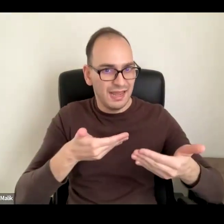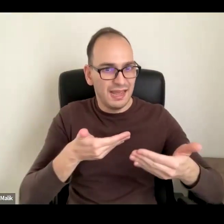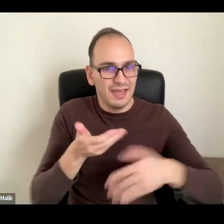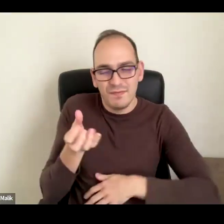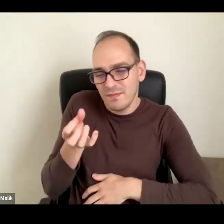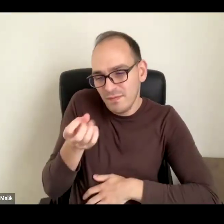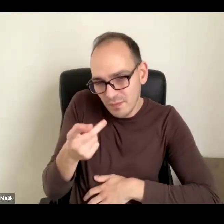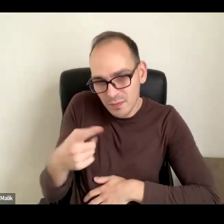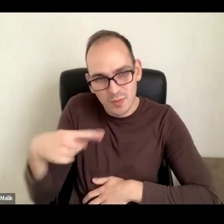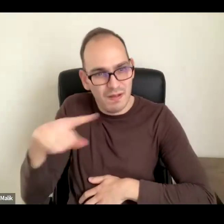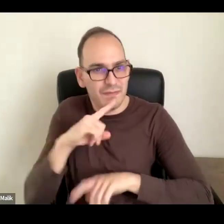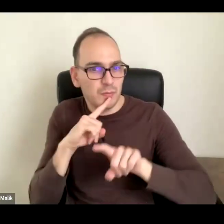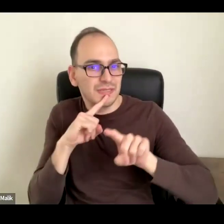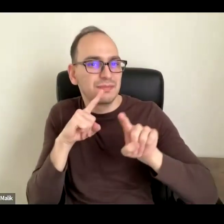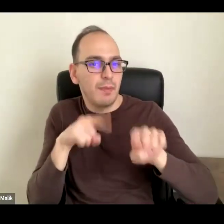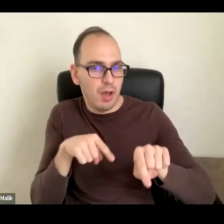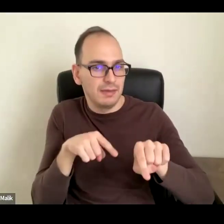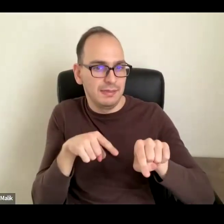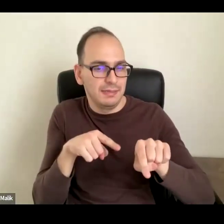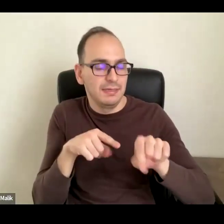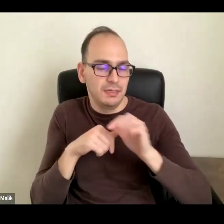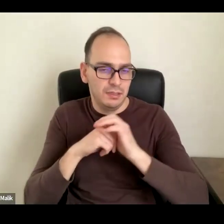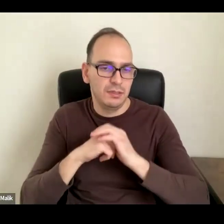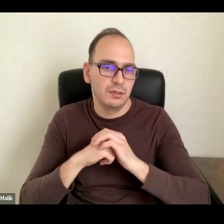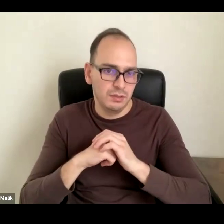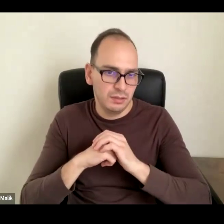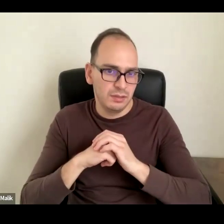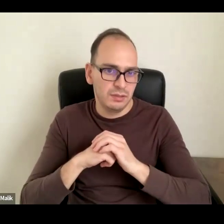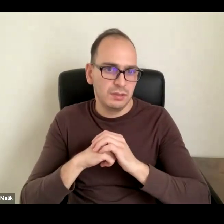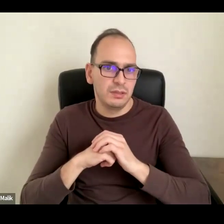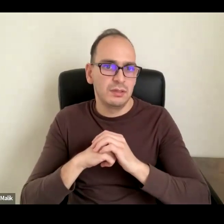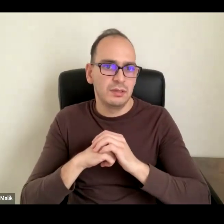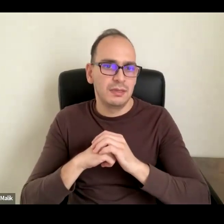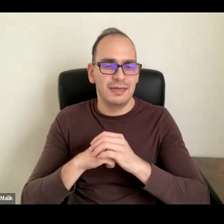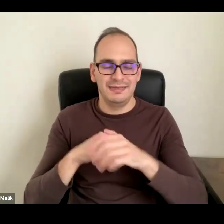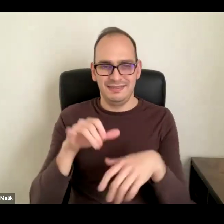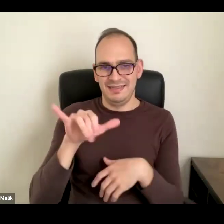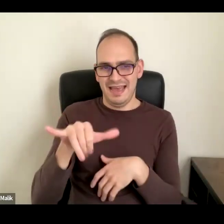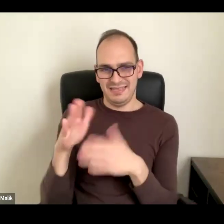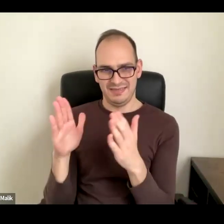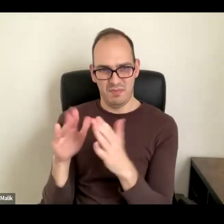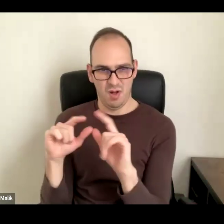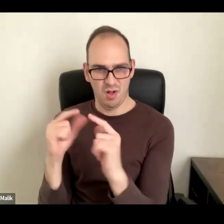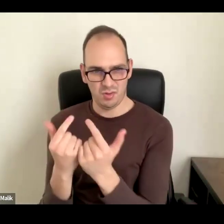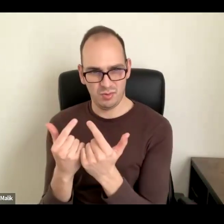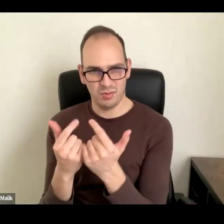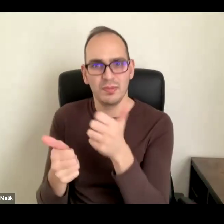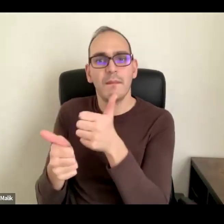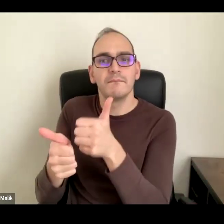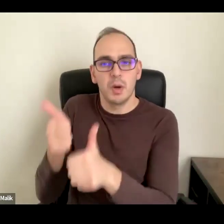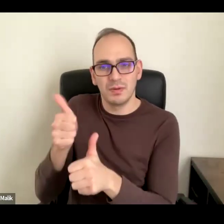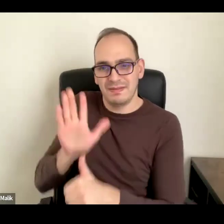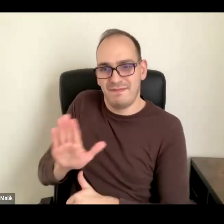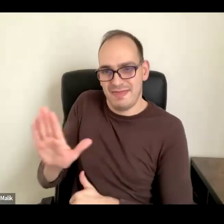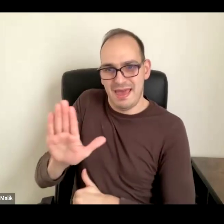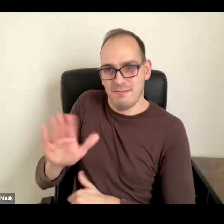have responded to your request for consultation and within that small group, a majority consent